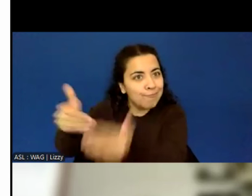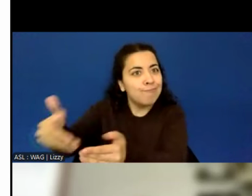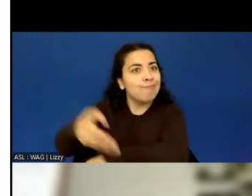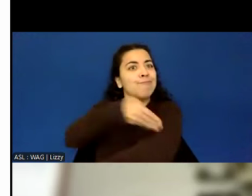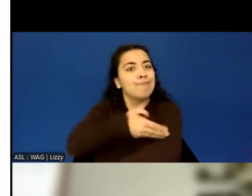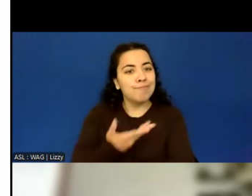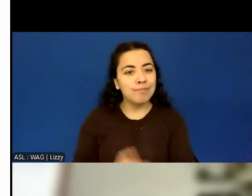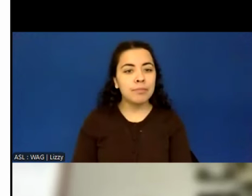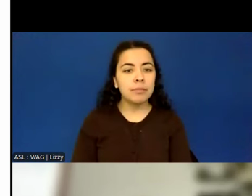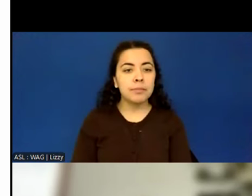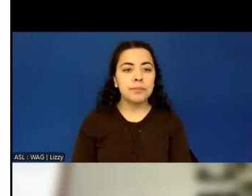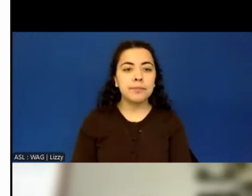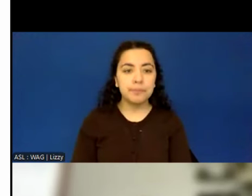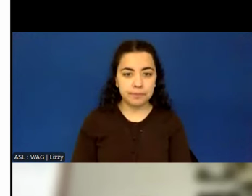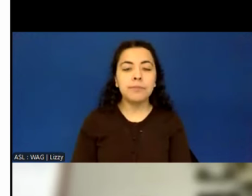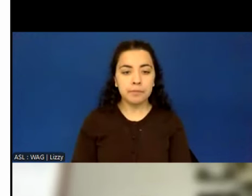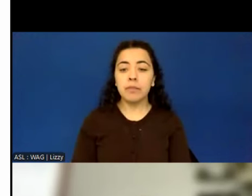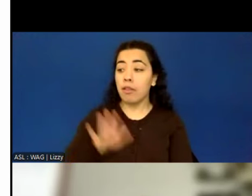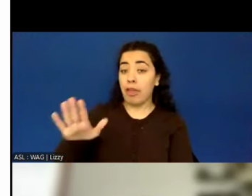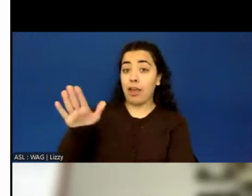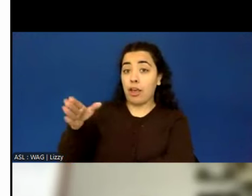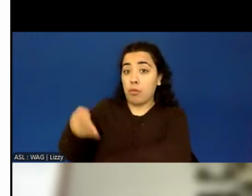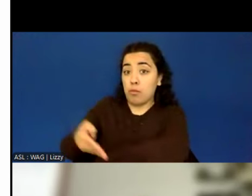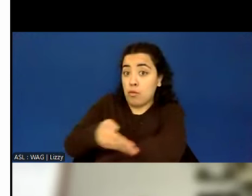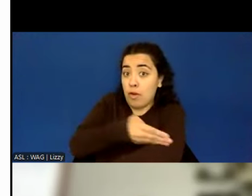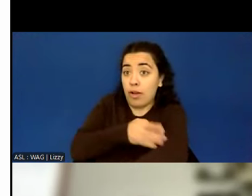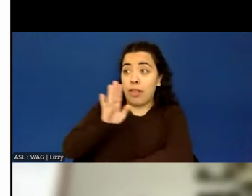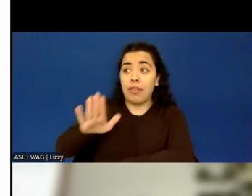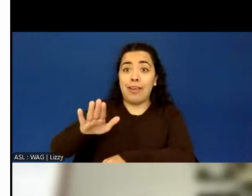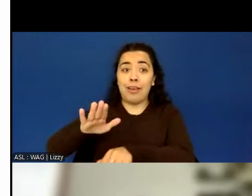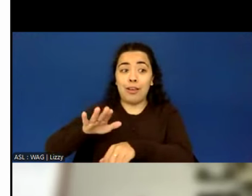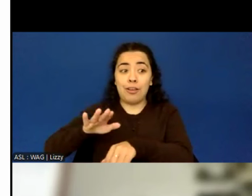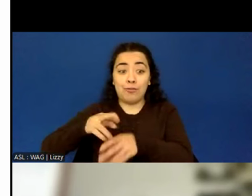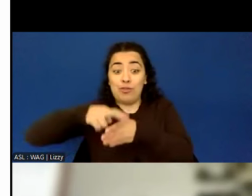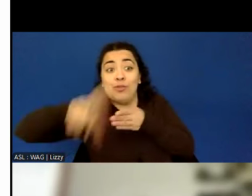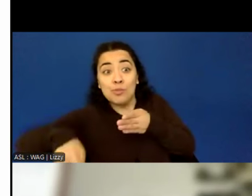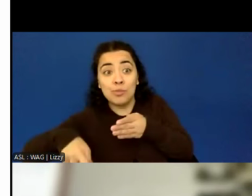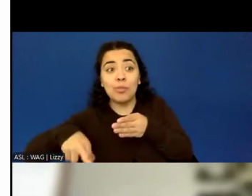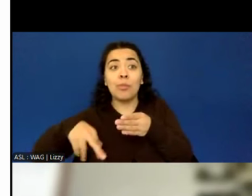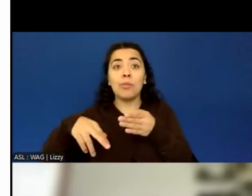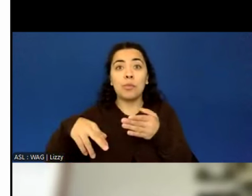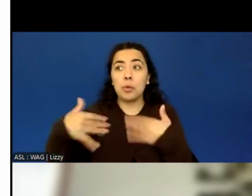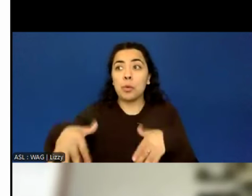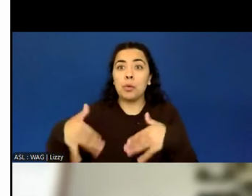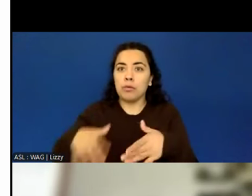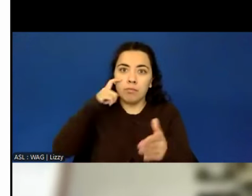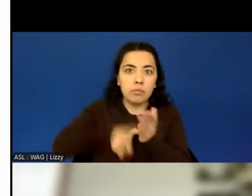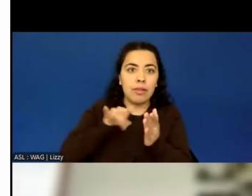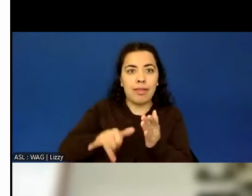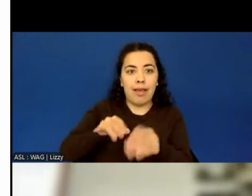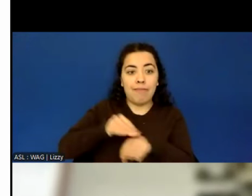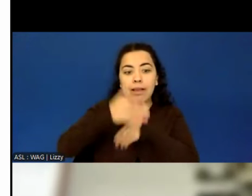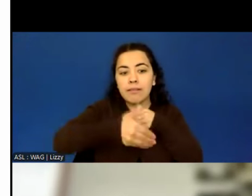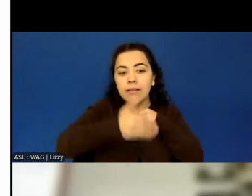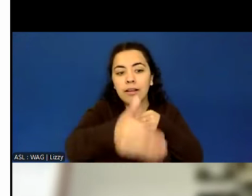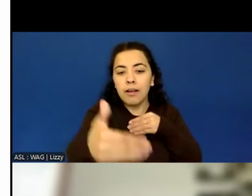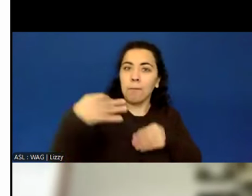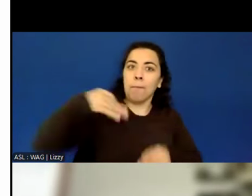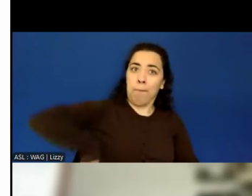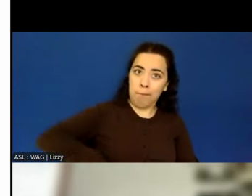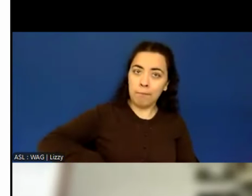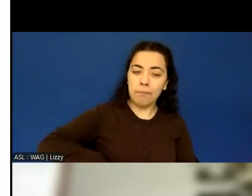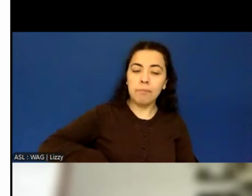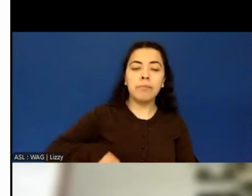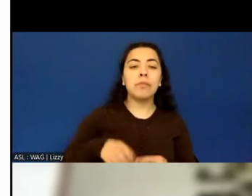progress and impact of the remediation that has been done. Also, what we have seen highlights the